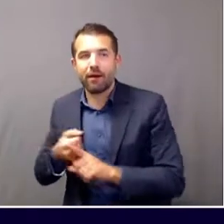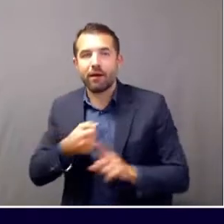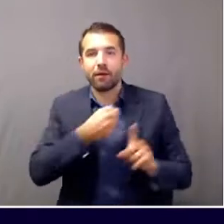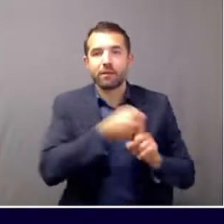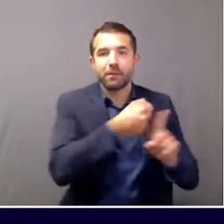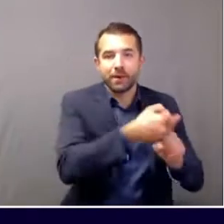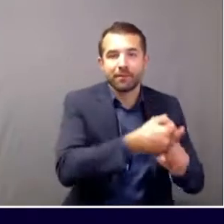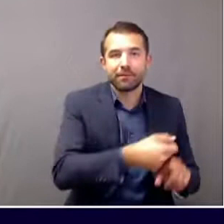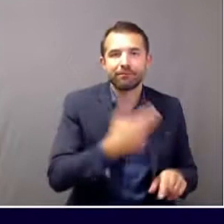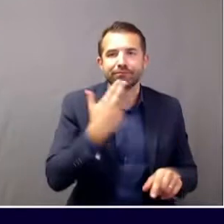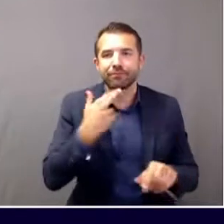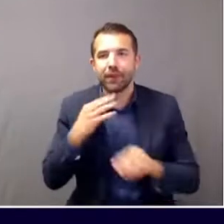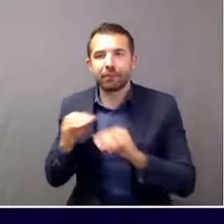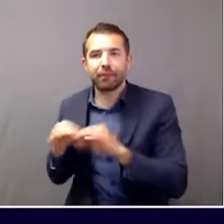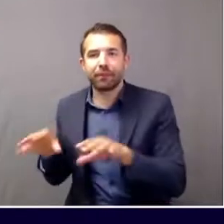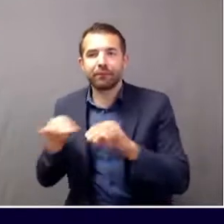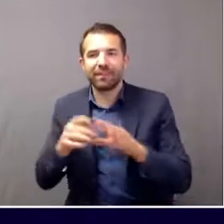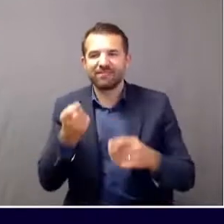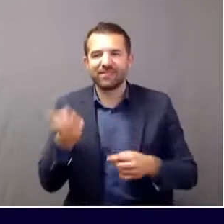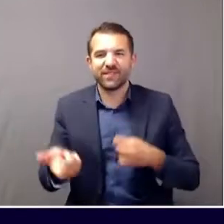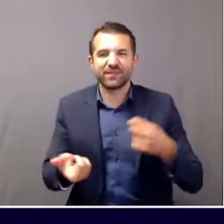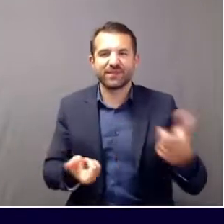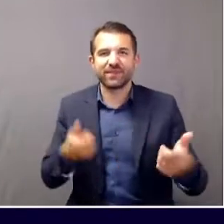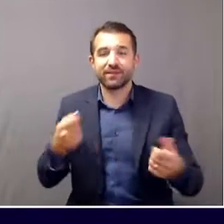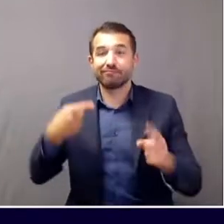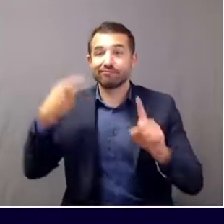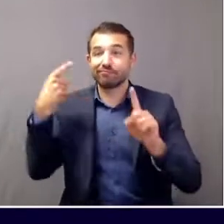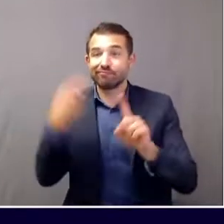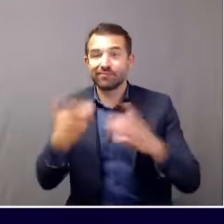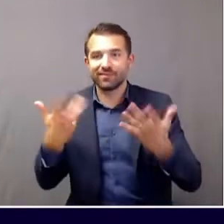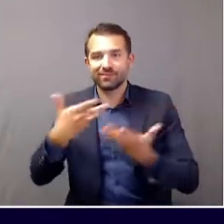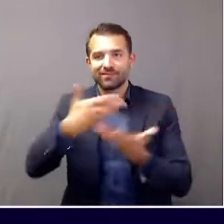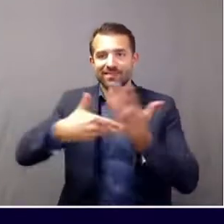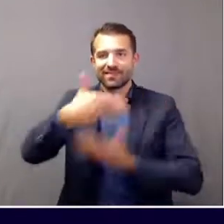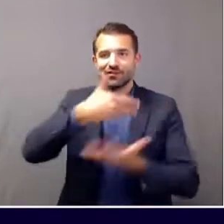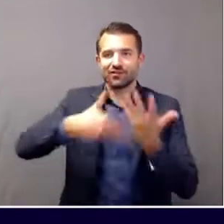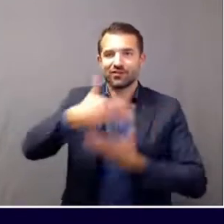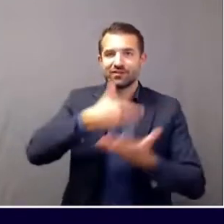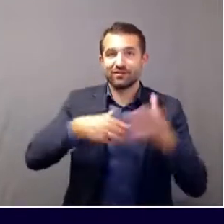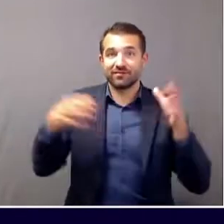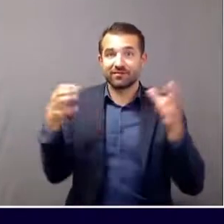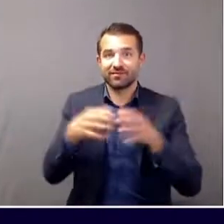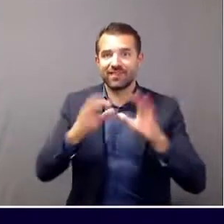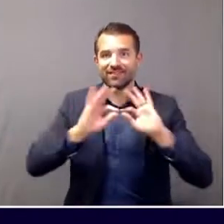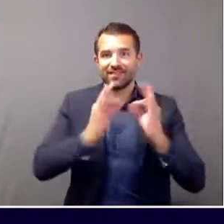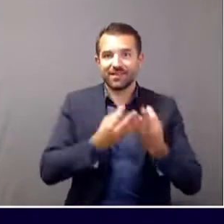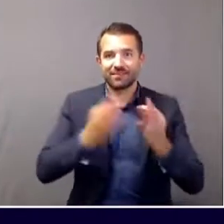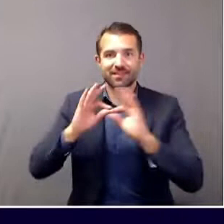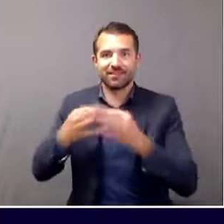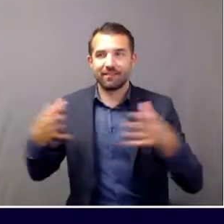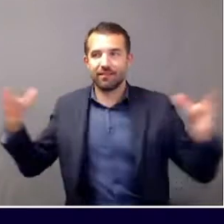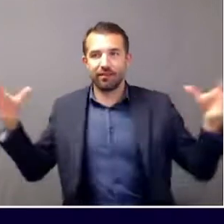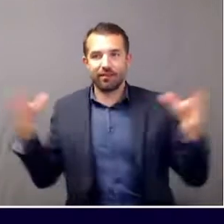smaller gathering social events that are occurring indoors